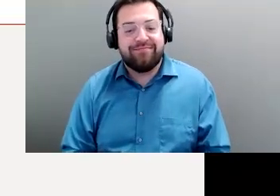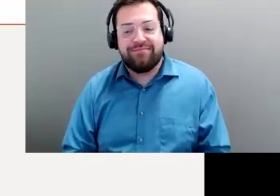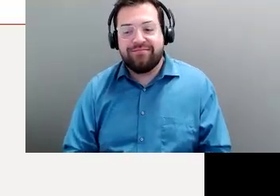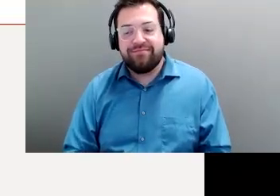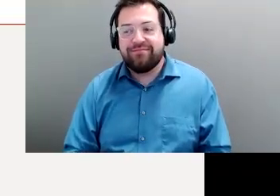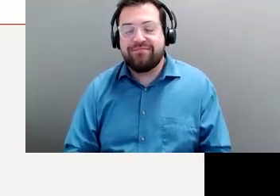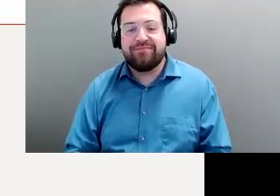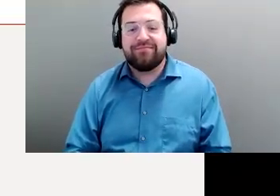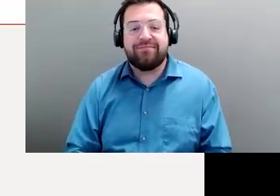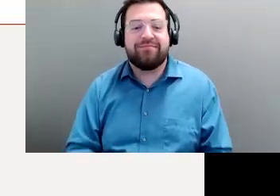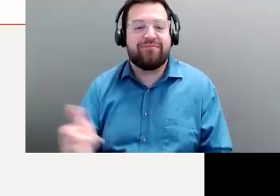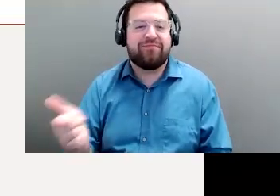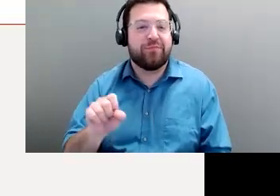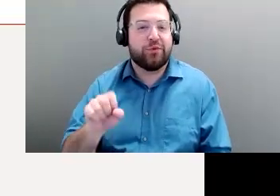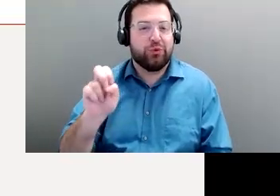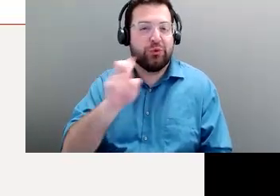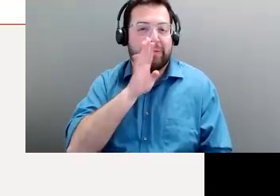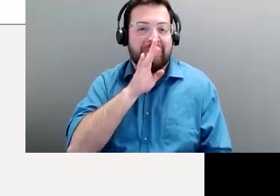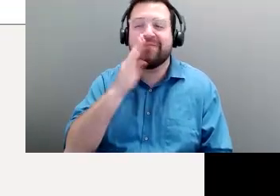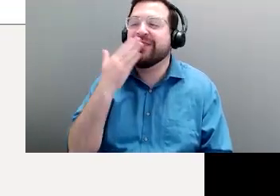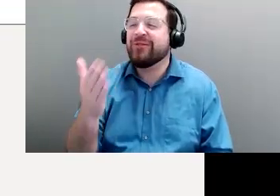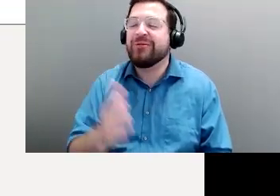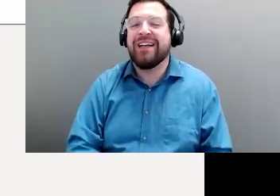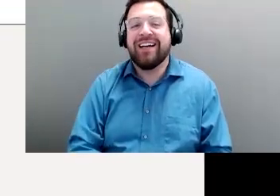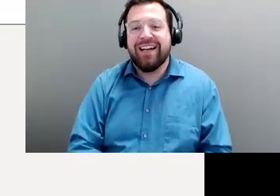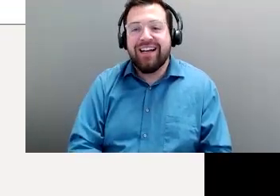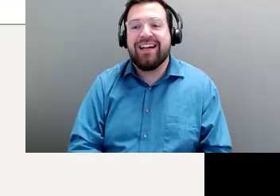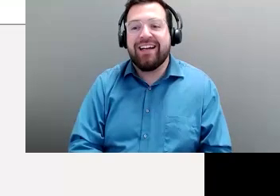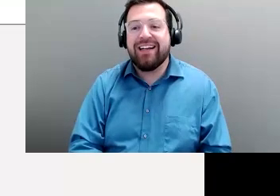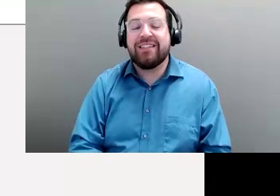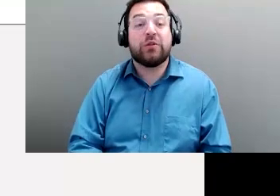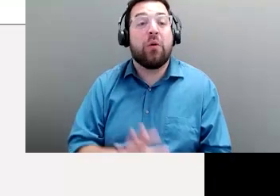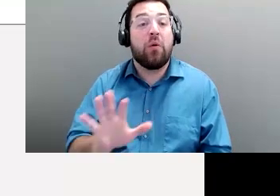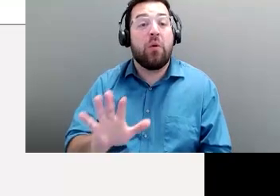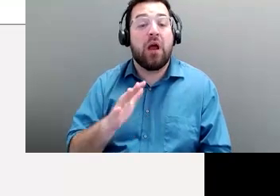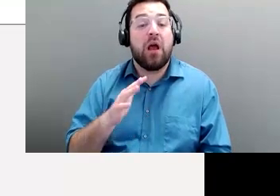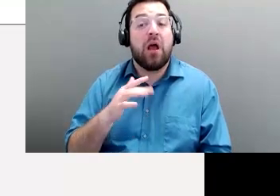All right. Thanks, Sally. So I'm just going to go over some,